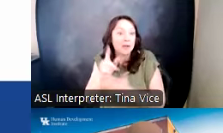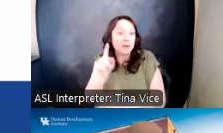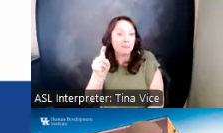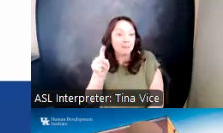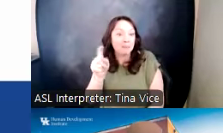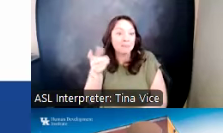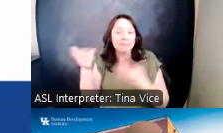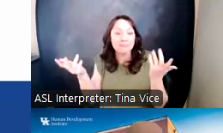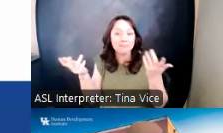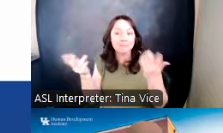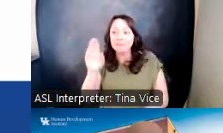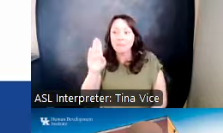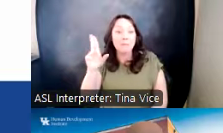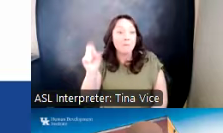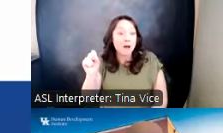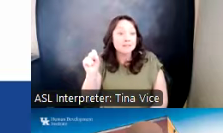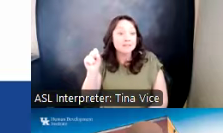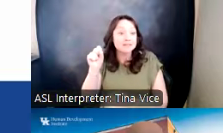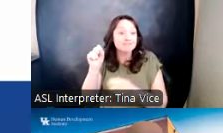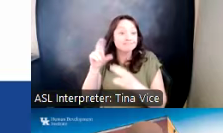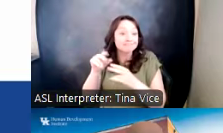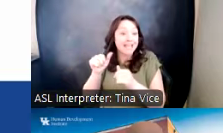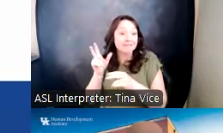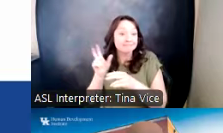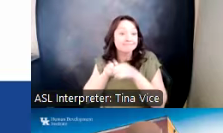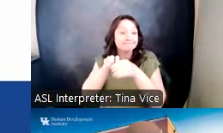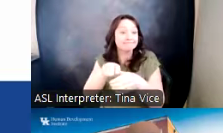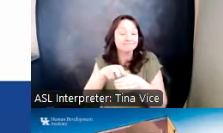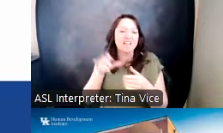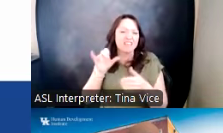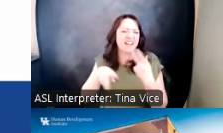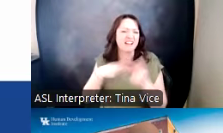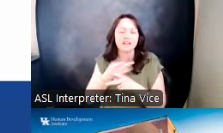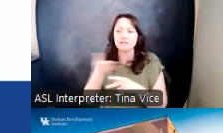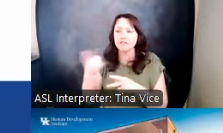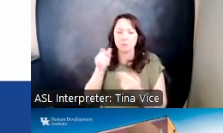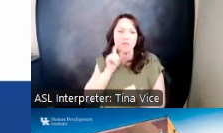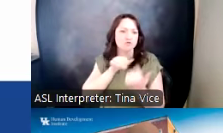route that's right there on the line? Those kinds of questions are things that we address on the front end. Other